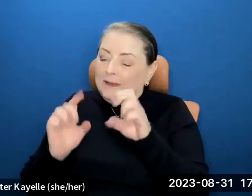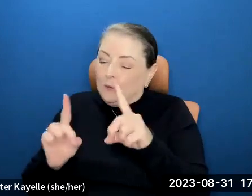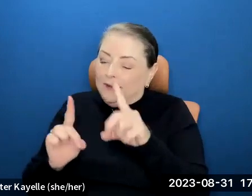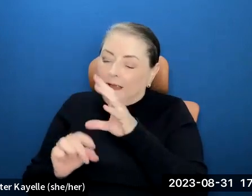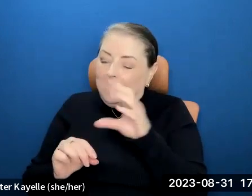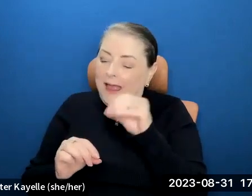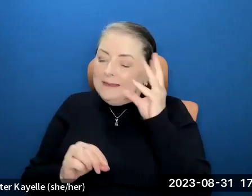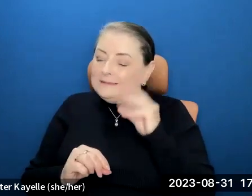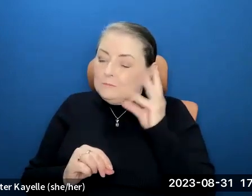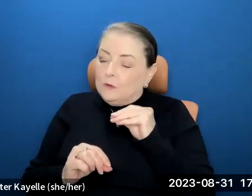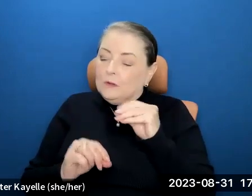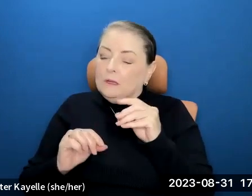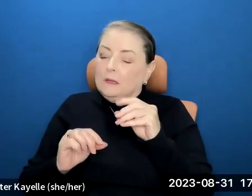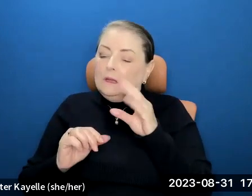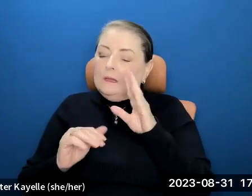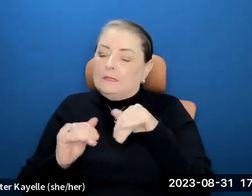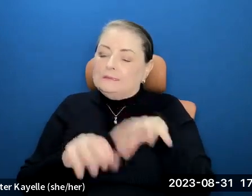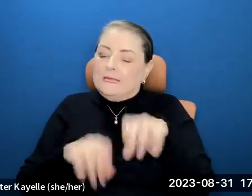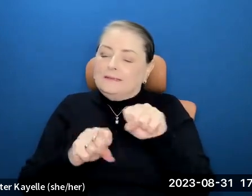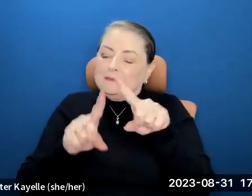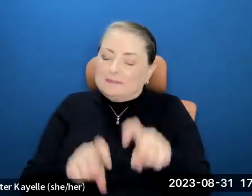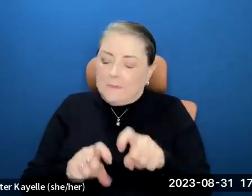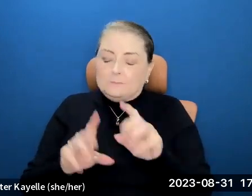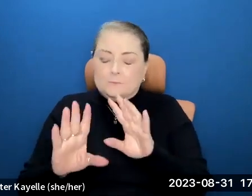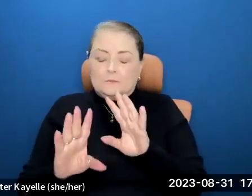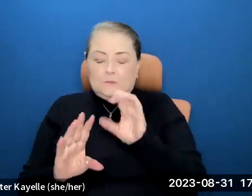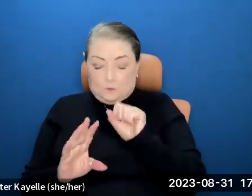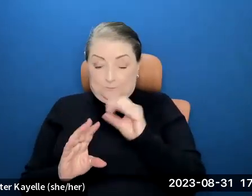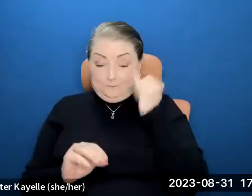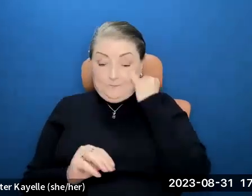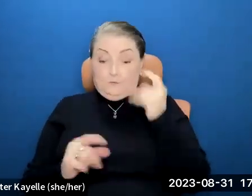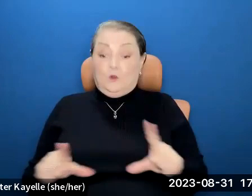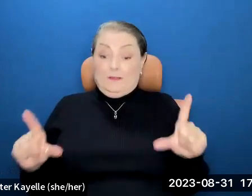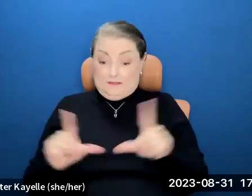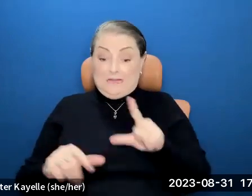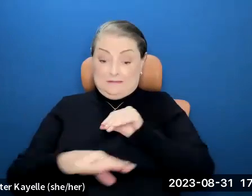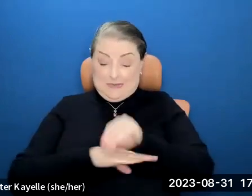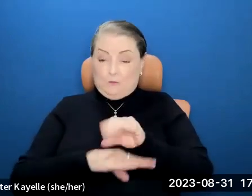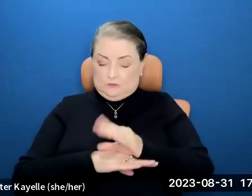experience then taking the exam so um if you're already a licensed counselor a psychologist or